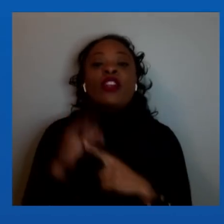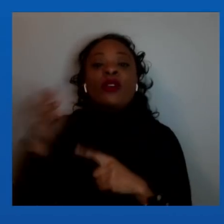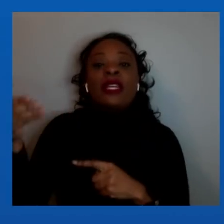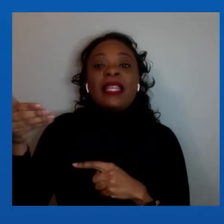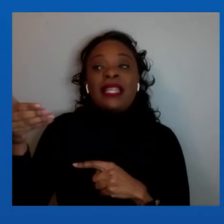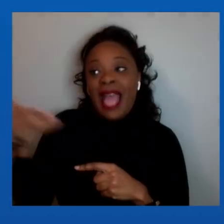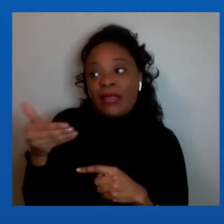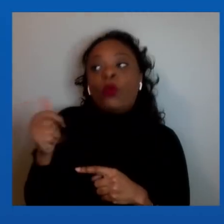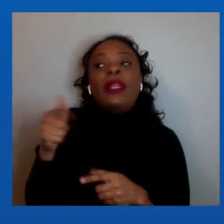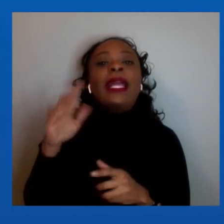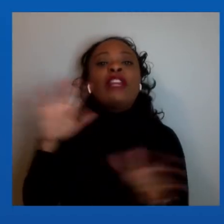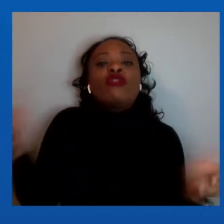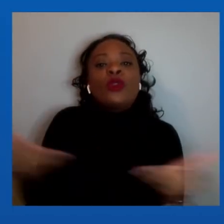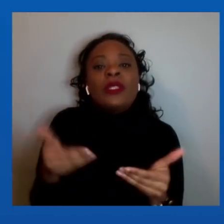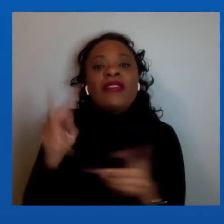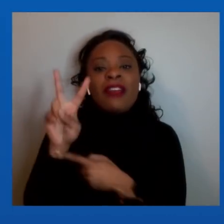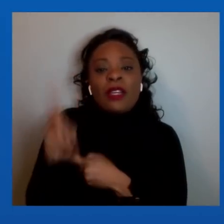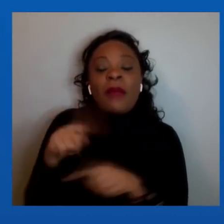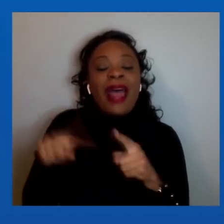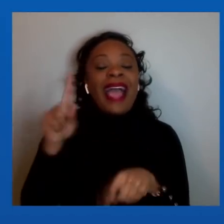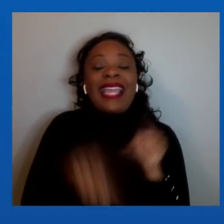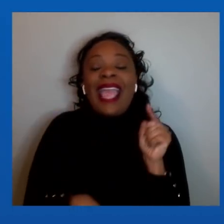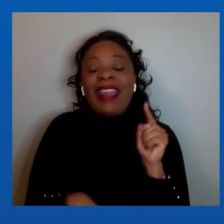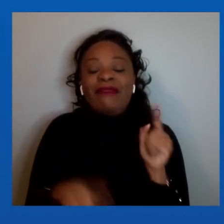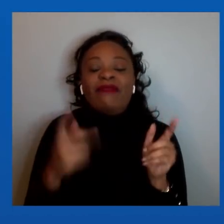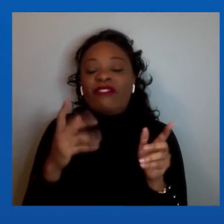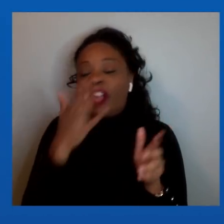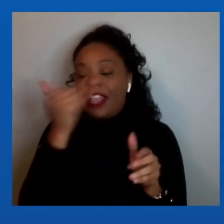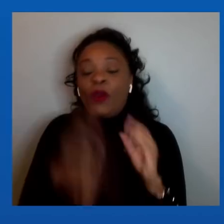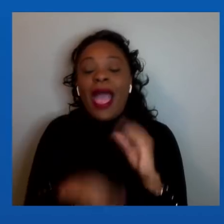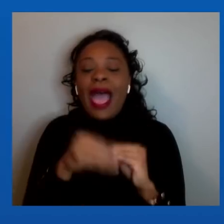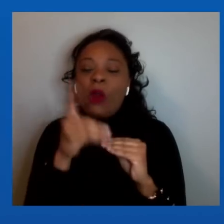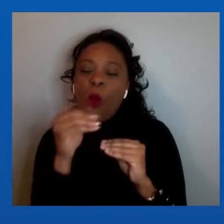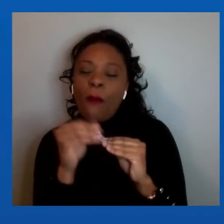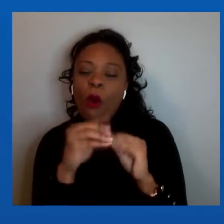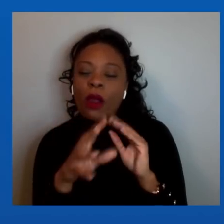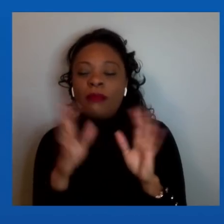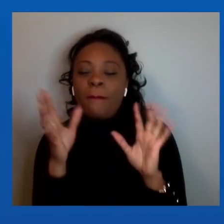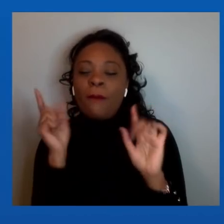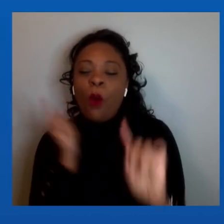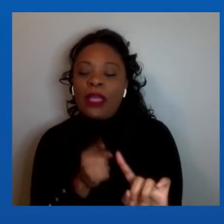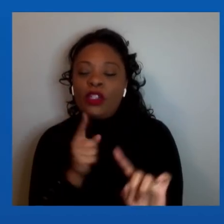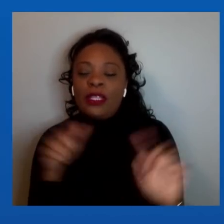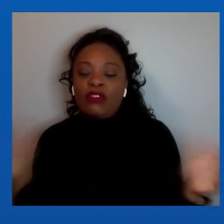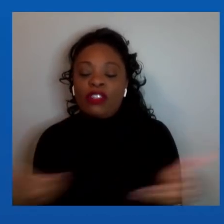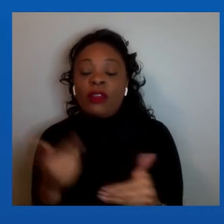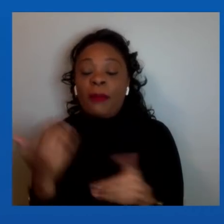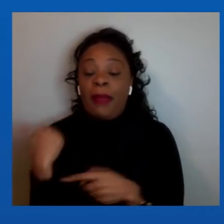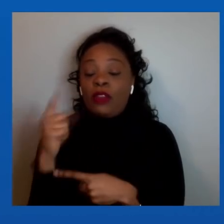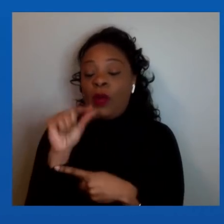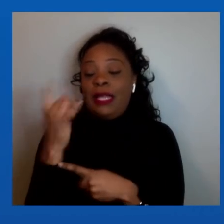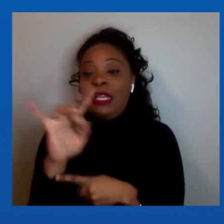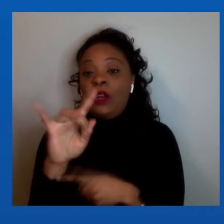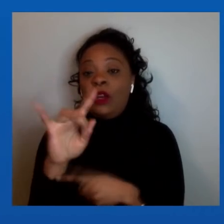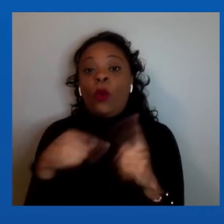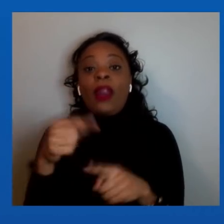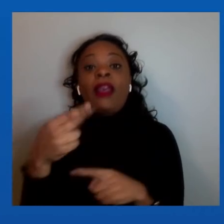I cannot fail to add one note to that introduction. In 2018, when Vice President Harris was Senator Harris,